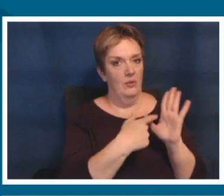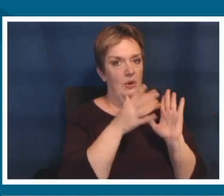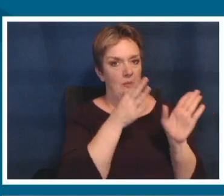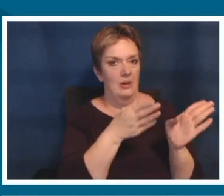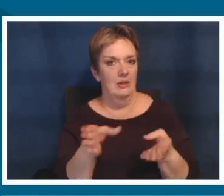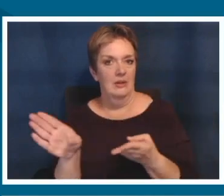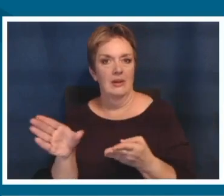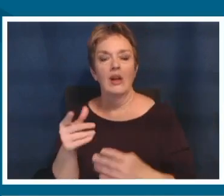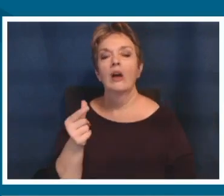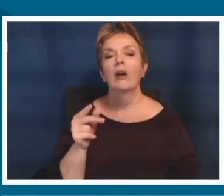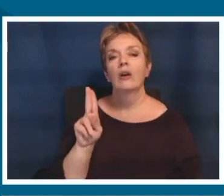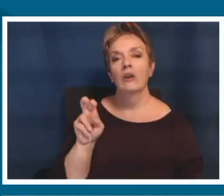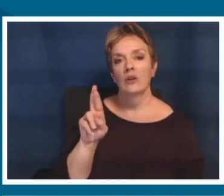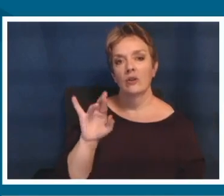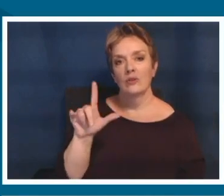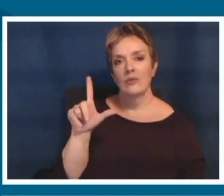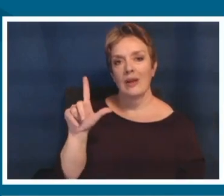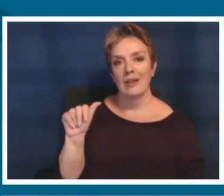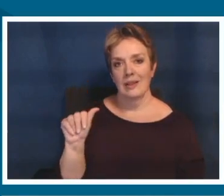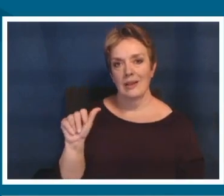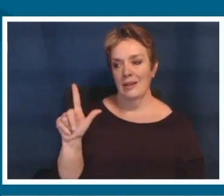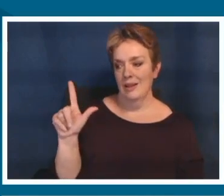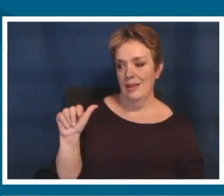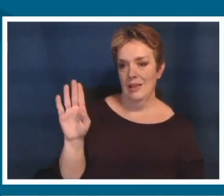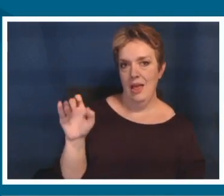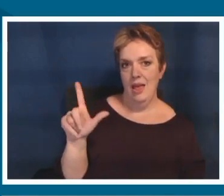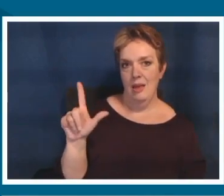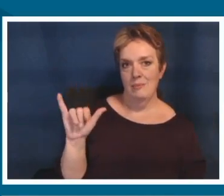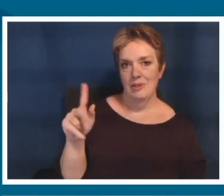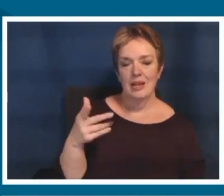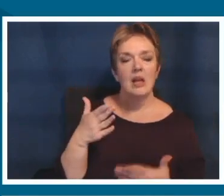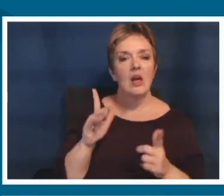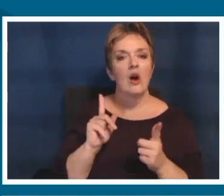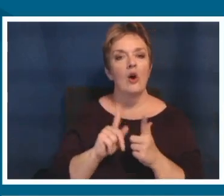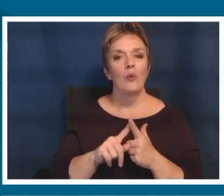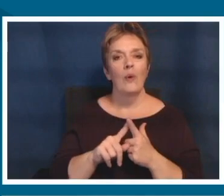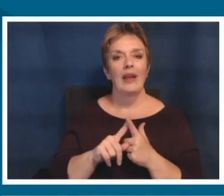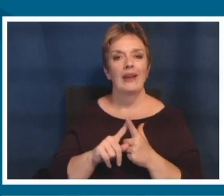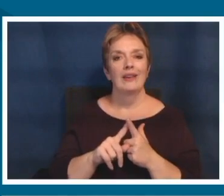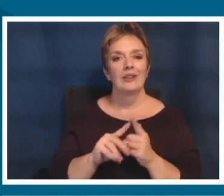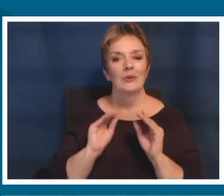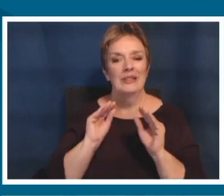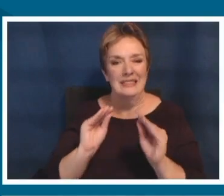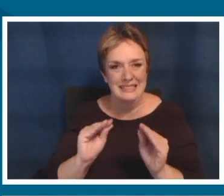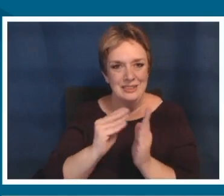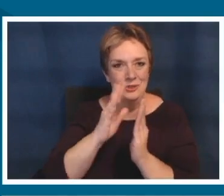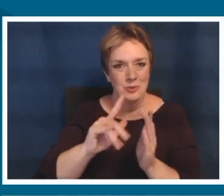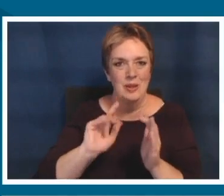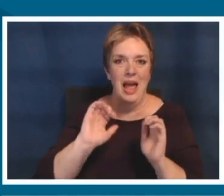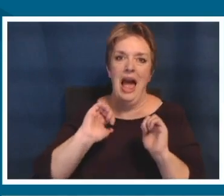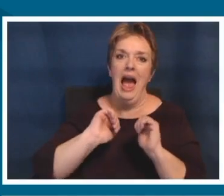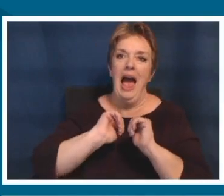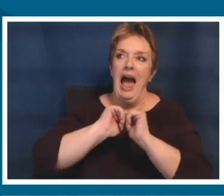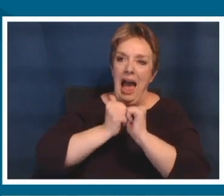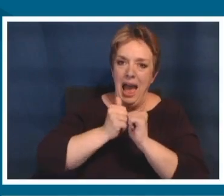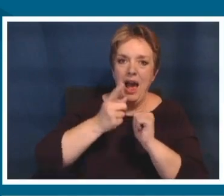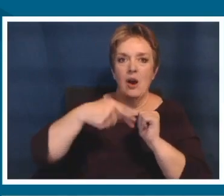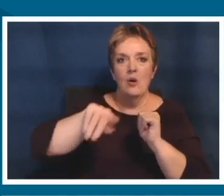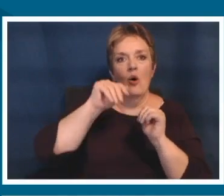to teach students at school how might you activate a site they're acting in their school now we're going to shift to